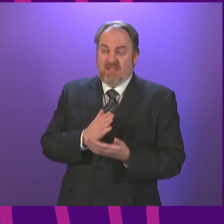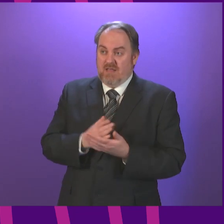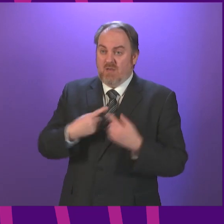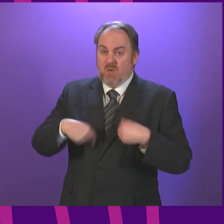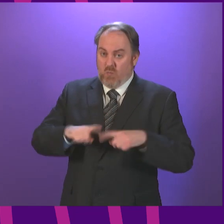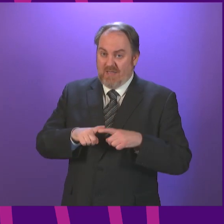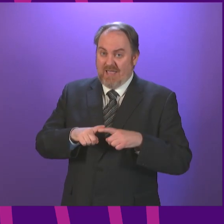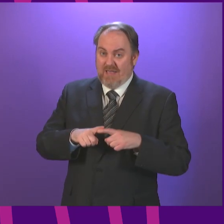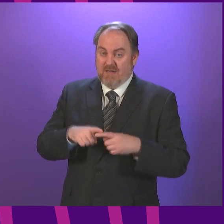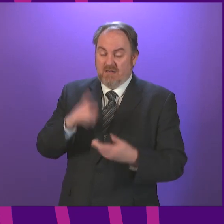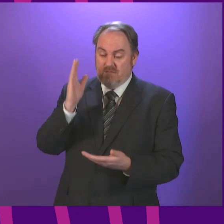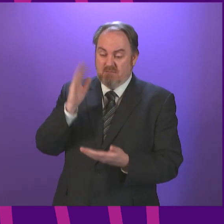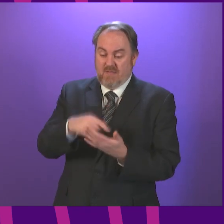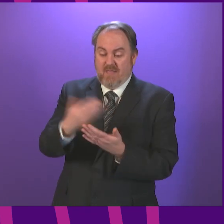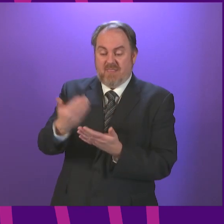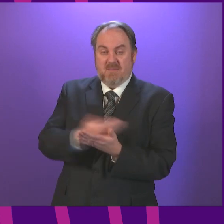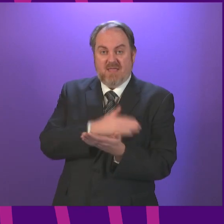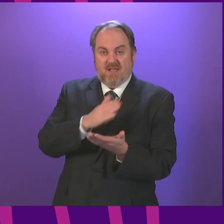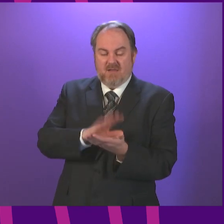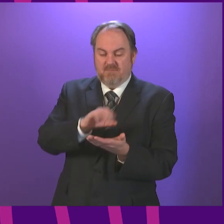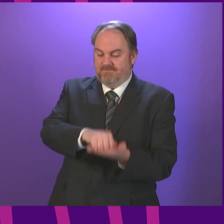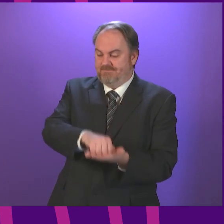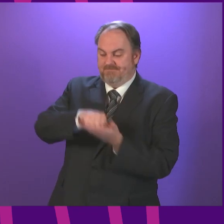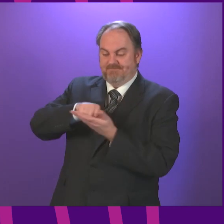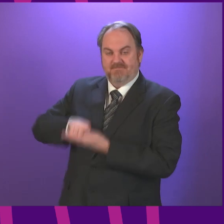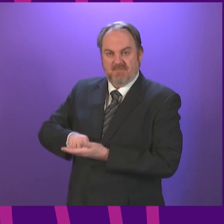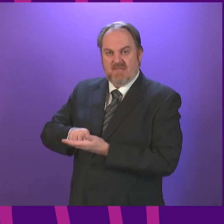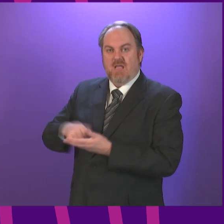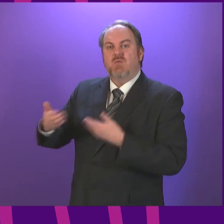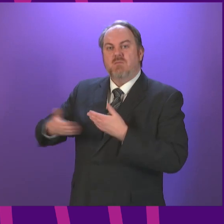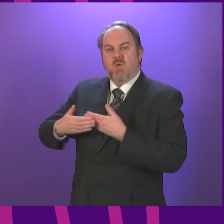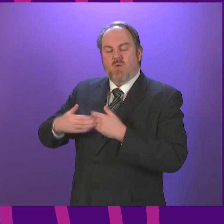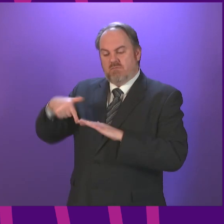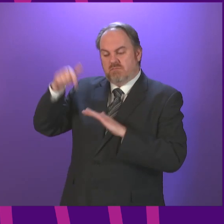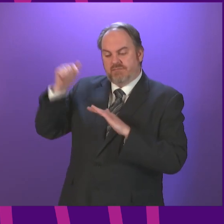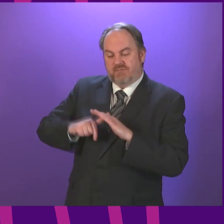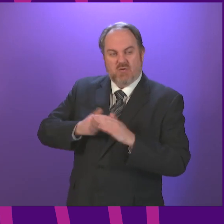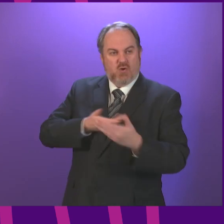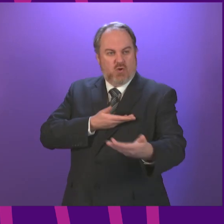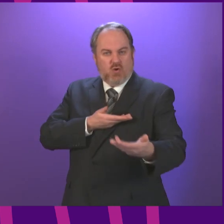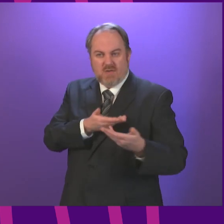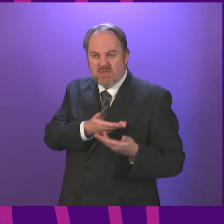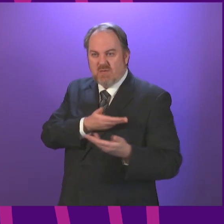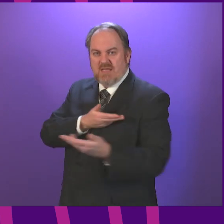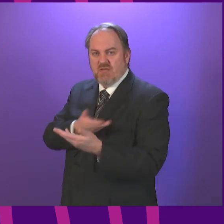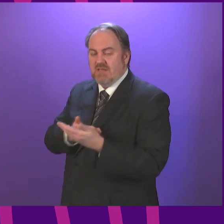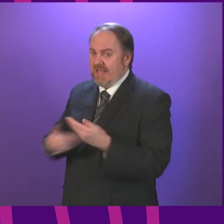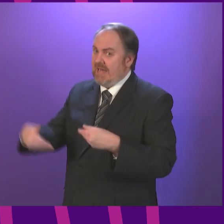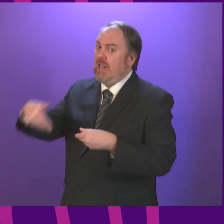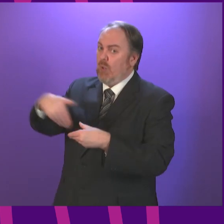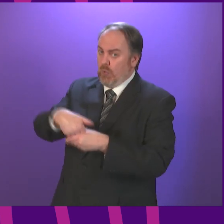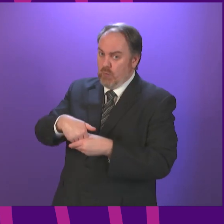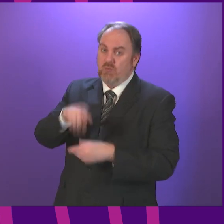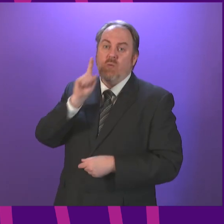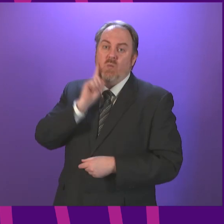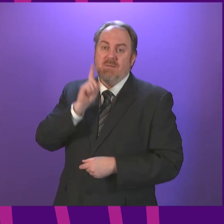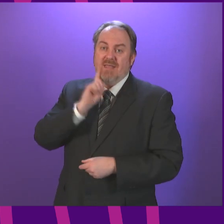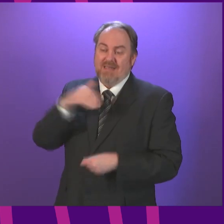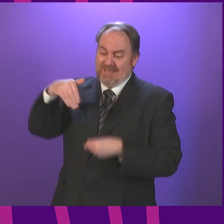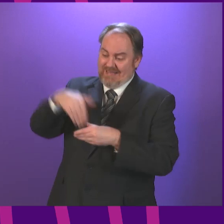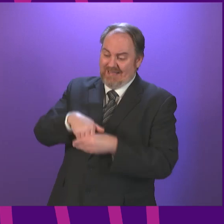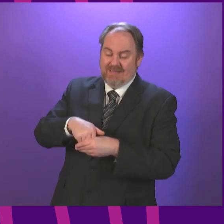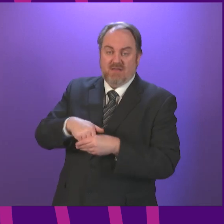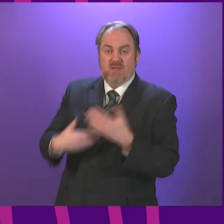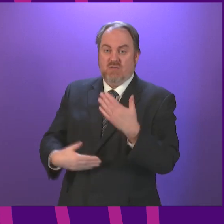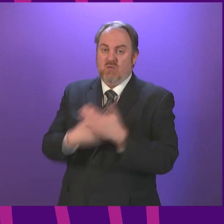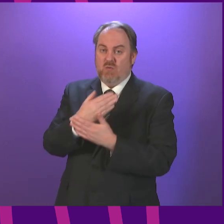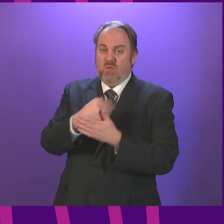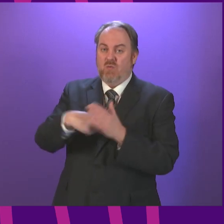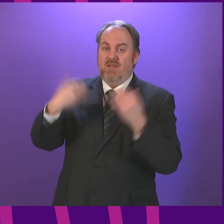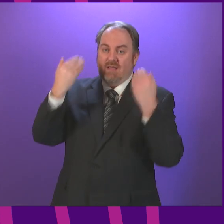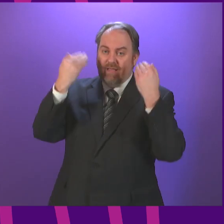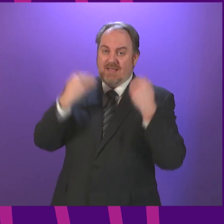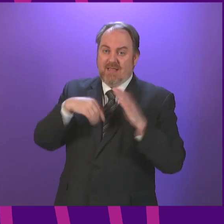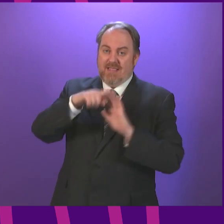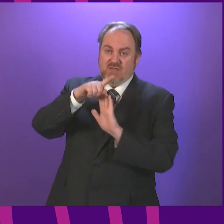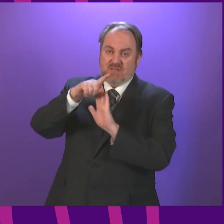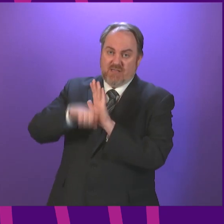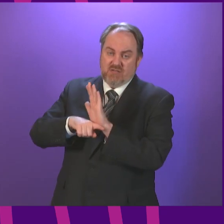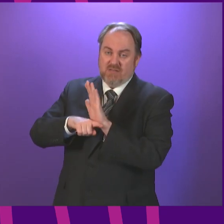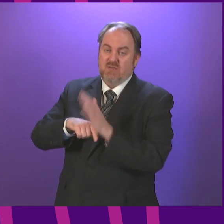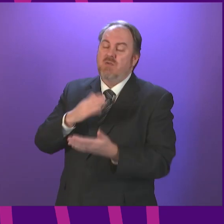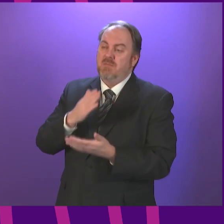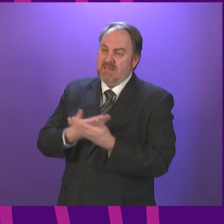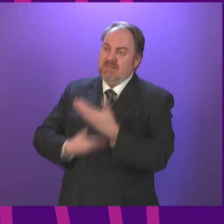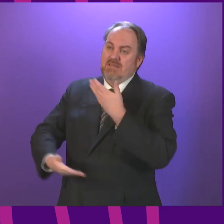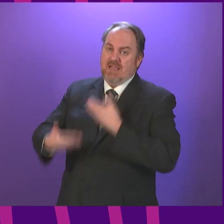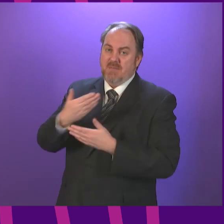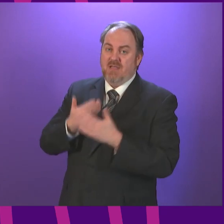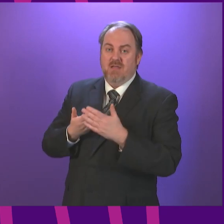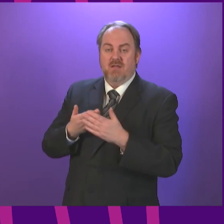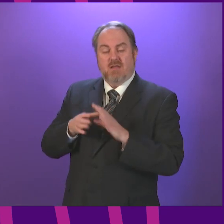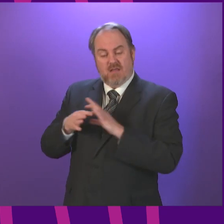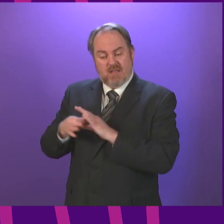to undertake a full and robust consultation and to include women in the legislation. Is